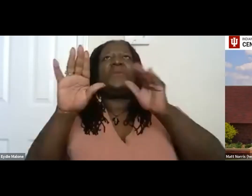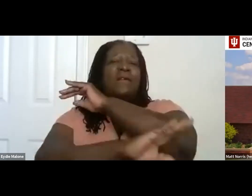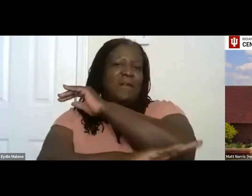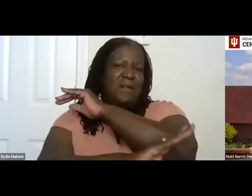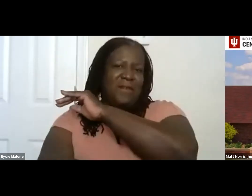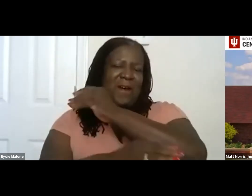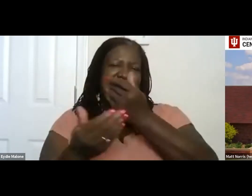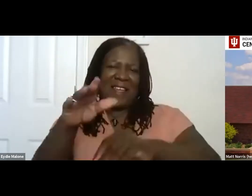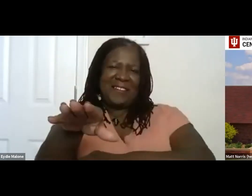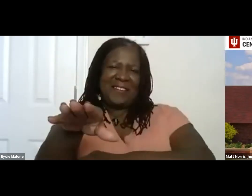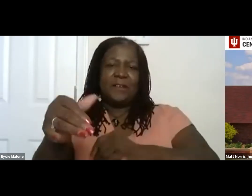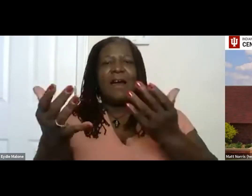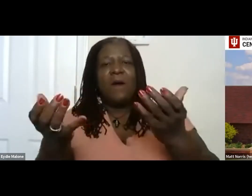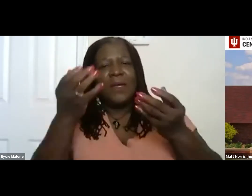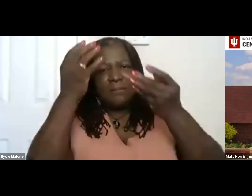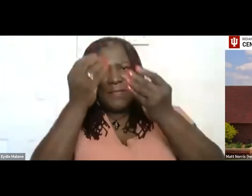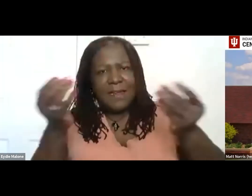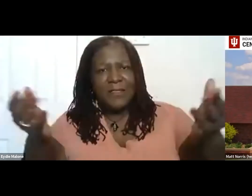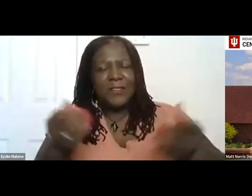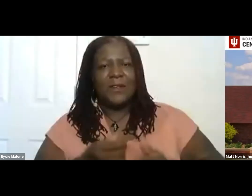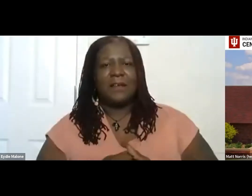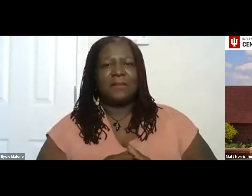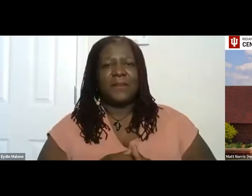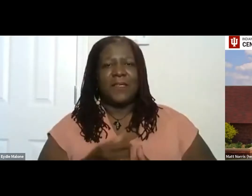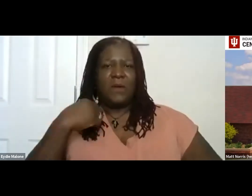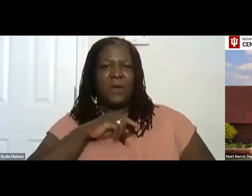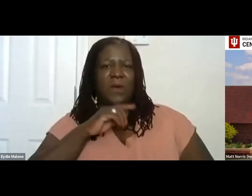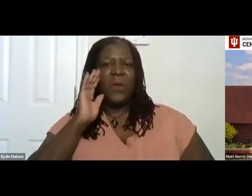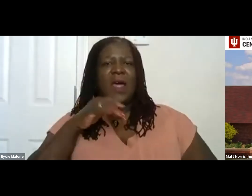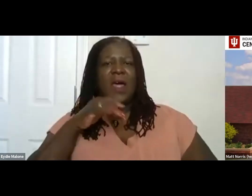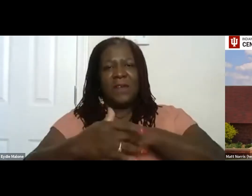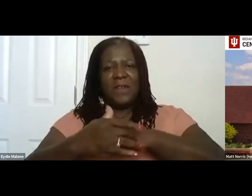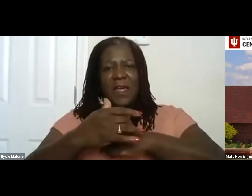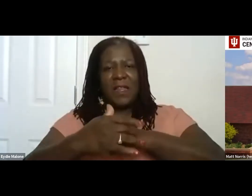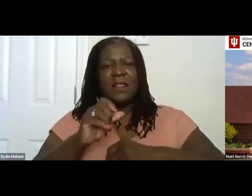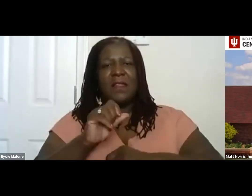I just wanted to let you know that we will have the availability of an American Sign